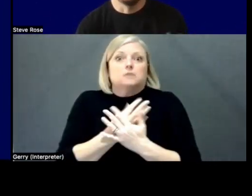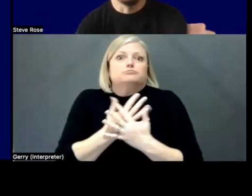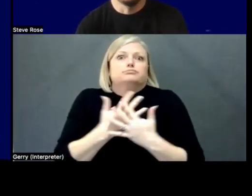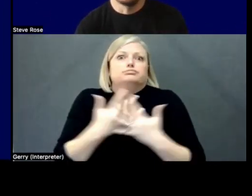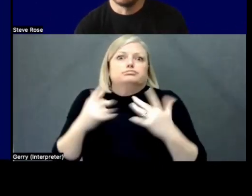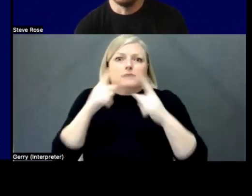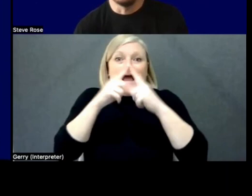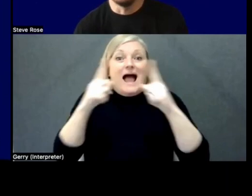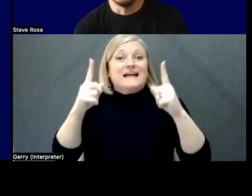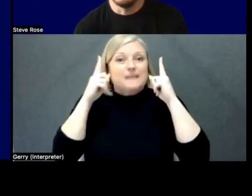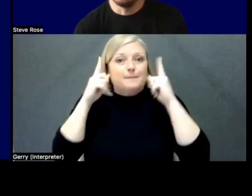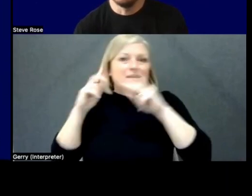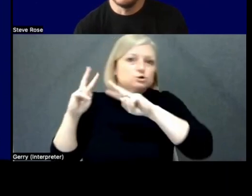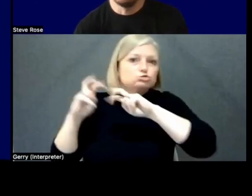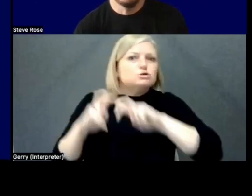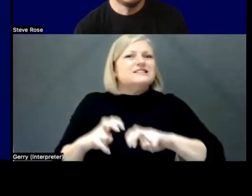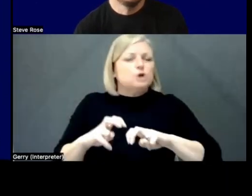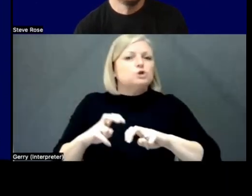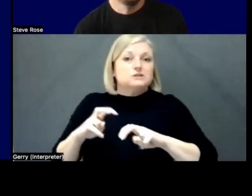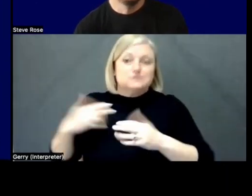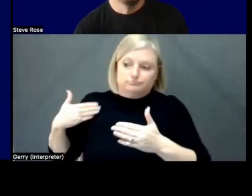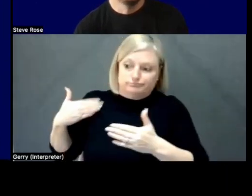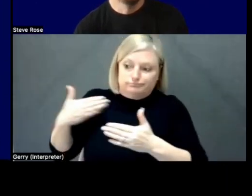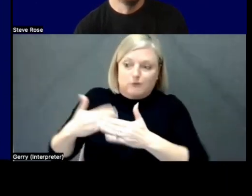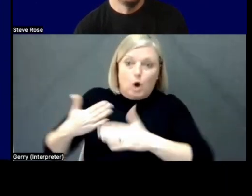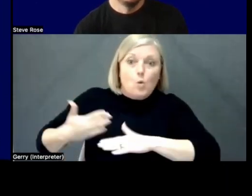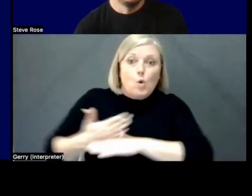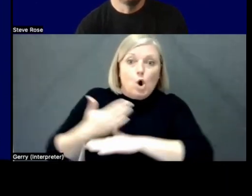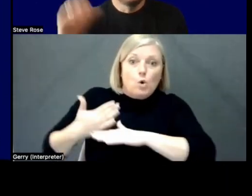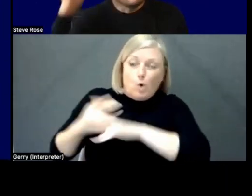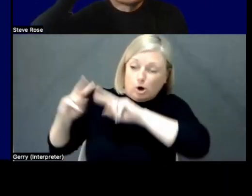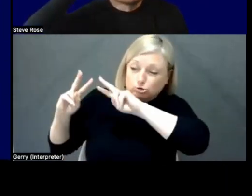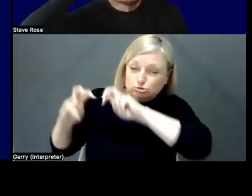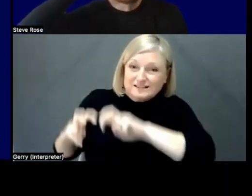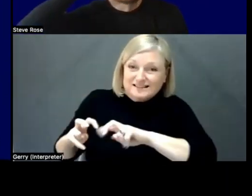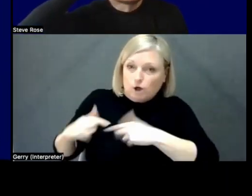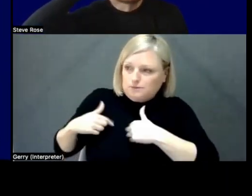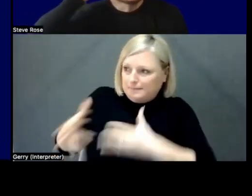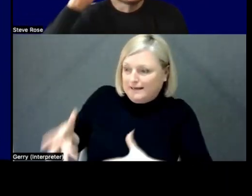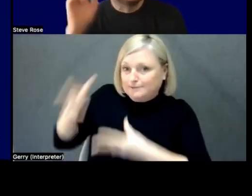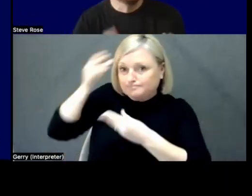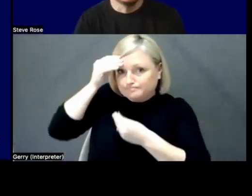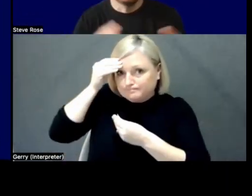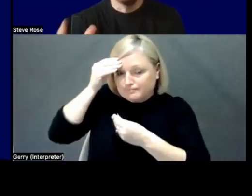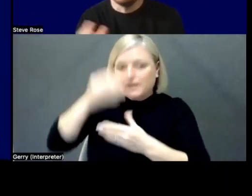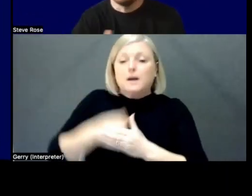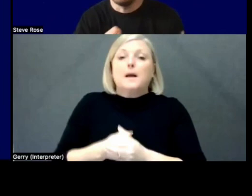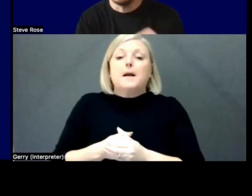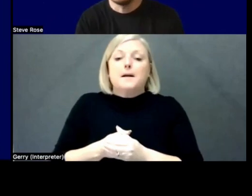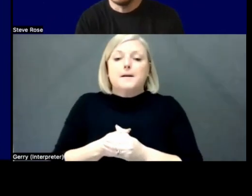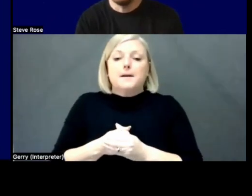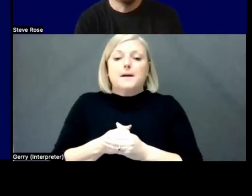and I'm always grateful for their research and their work, but I'm very eager to translate that very academic